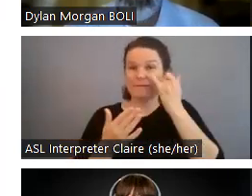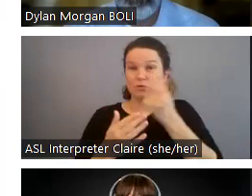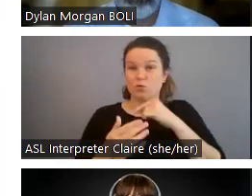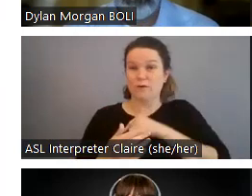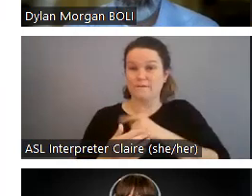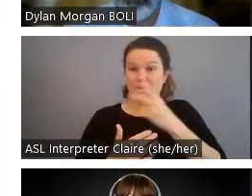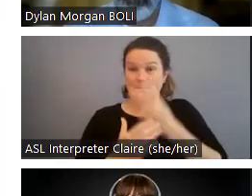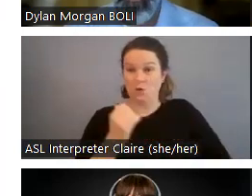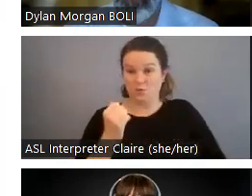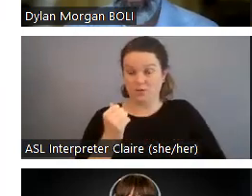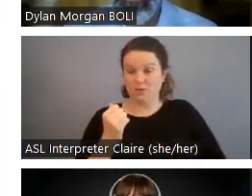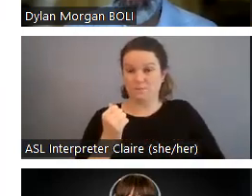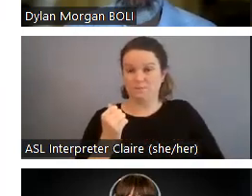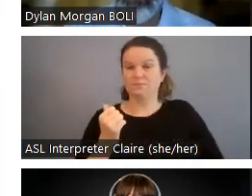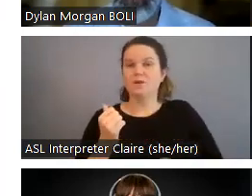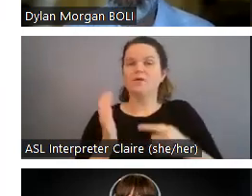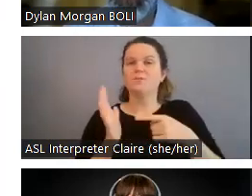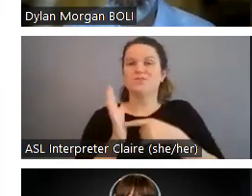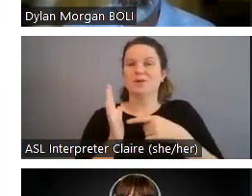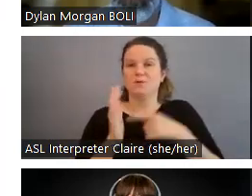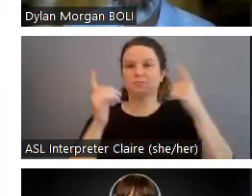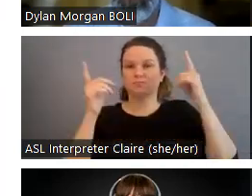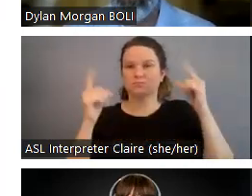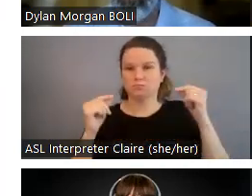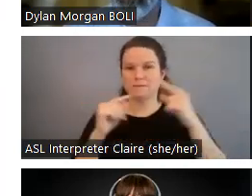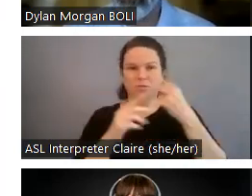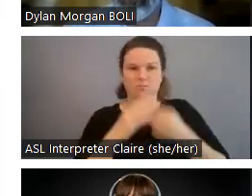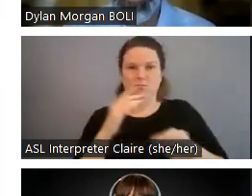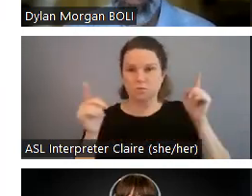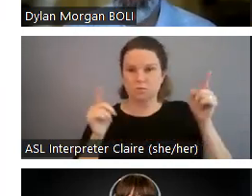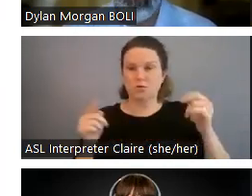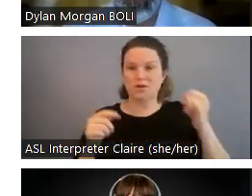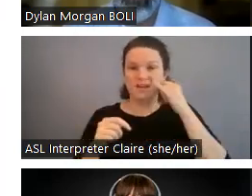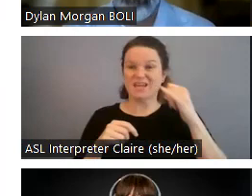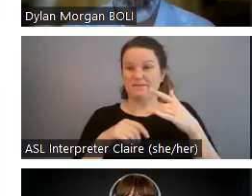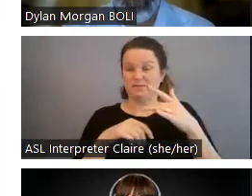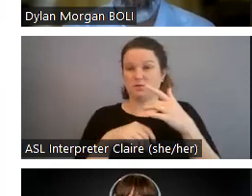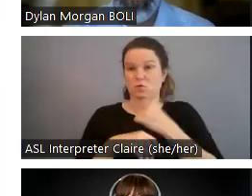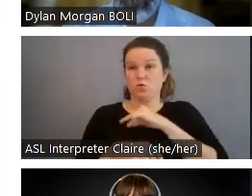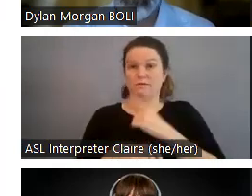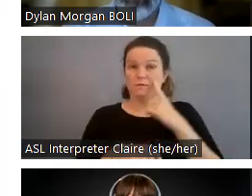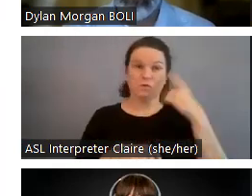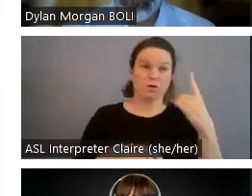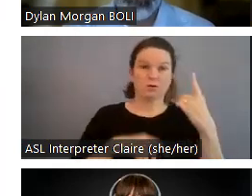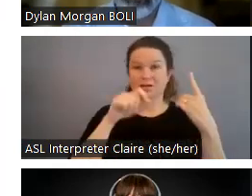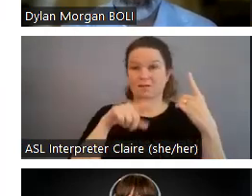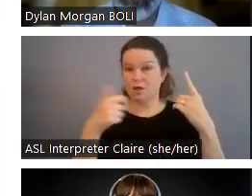entitlement draws down for both. If there's some sort of, you know, eligibility gap where you qualify for